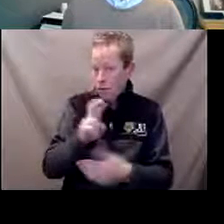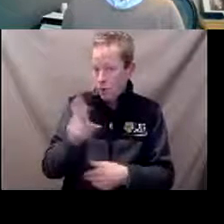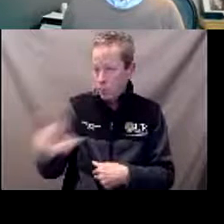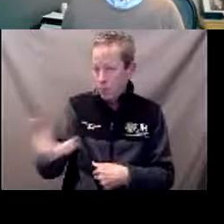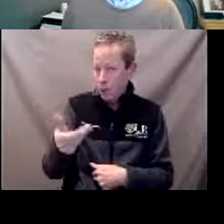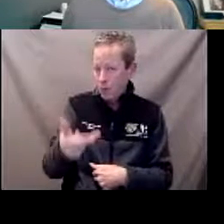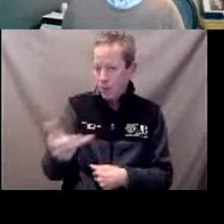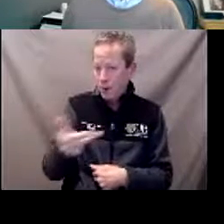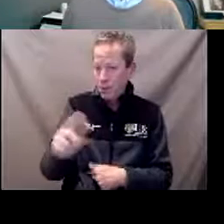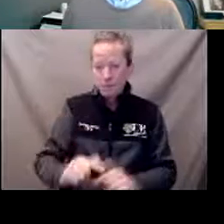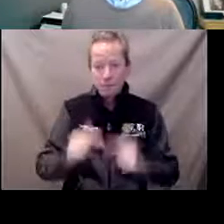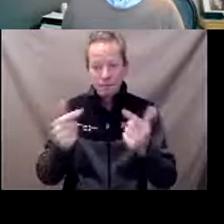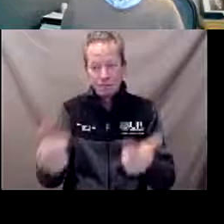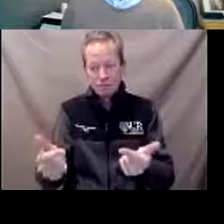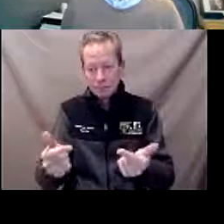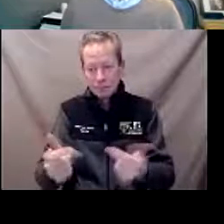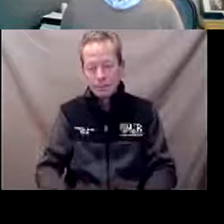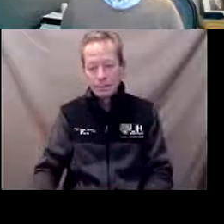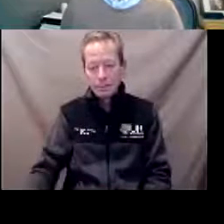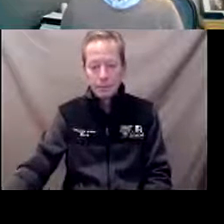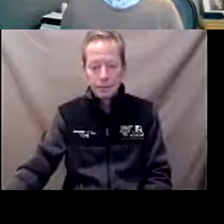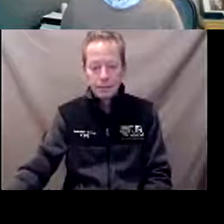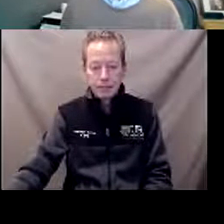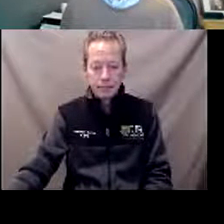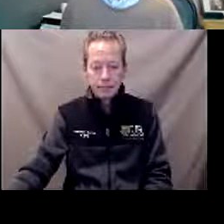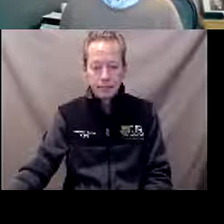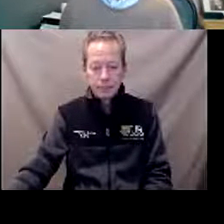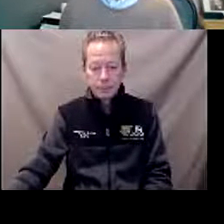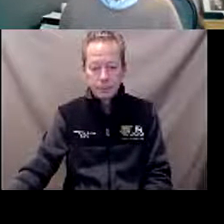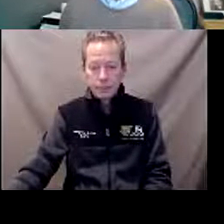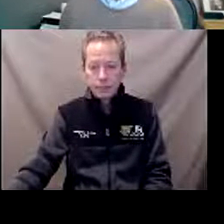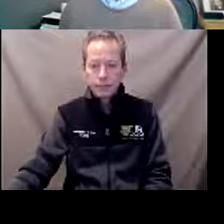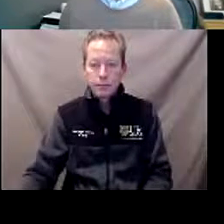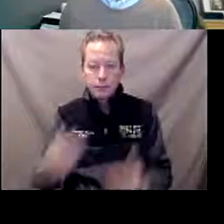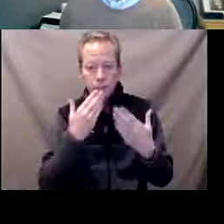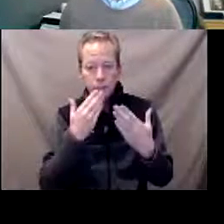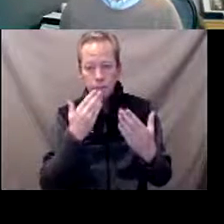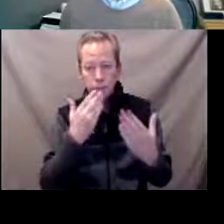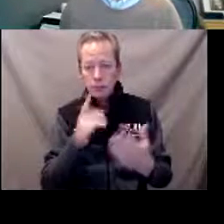I'll turn over the podium to you now Holly. Thank you, Dr. Caprio. It is really a thrill for